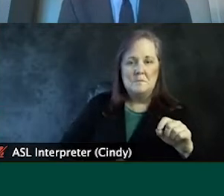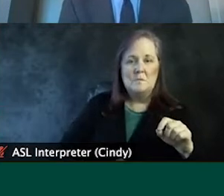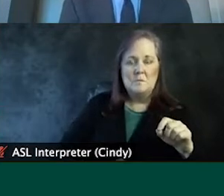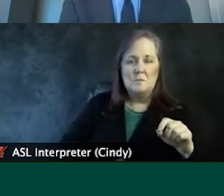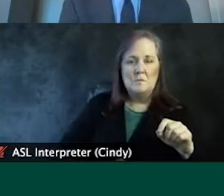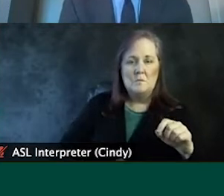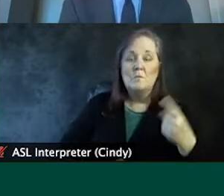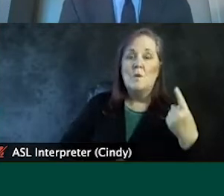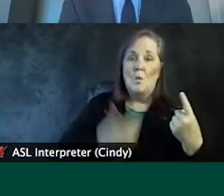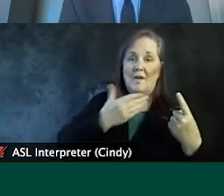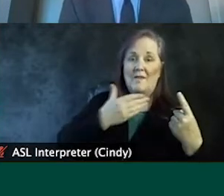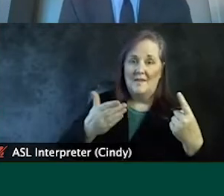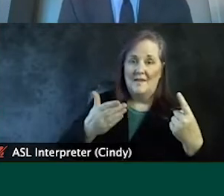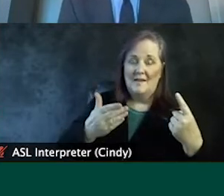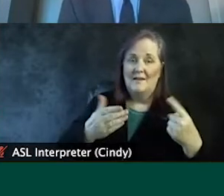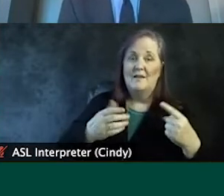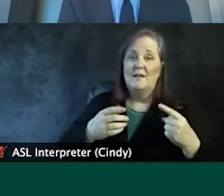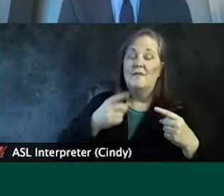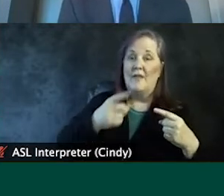if the owner of the property is living there.